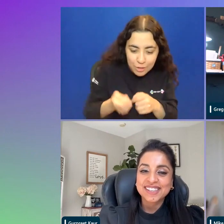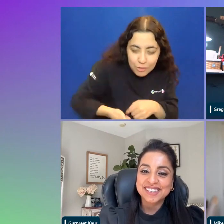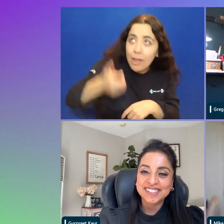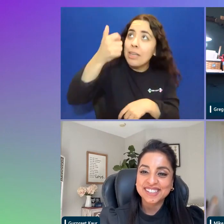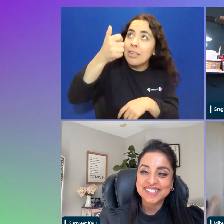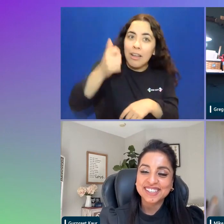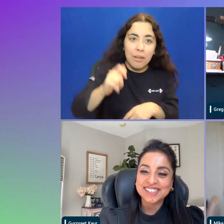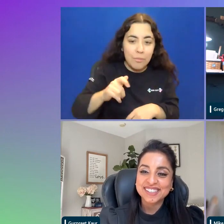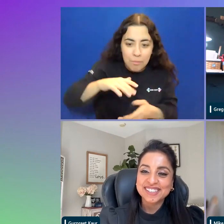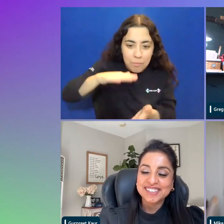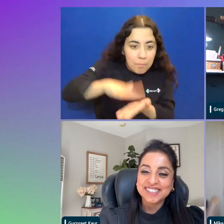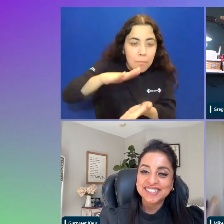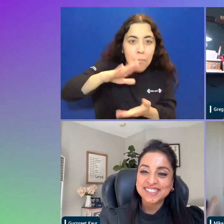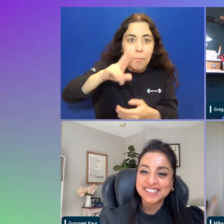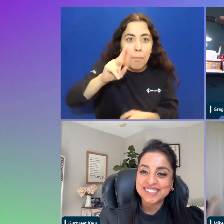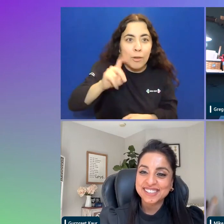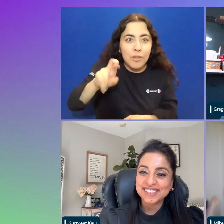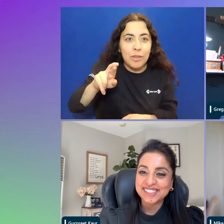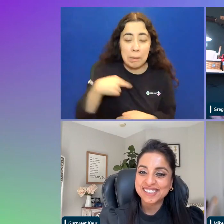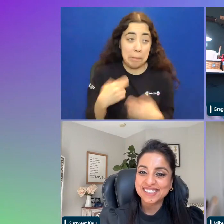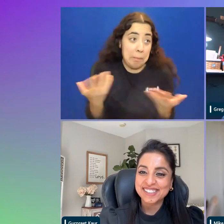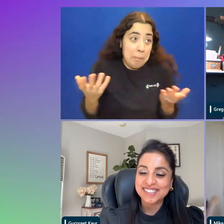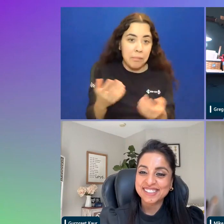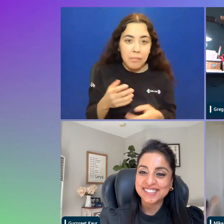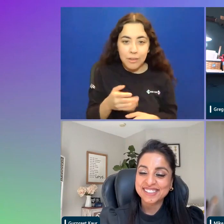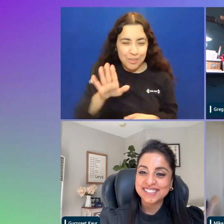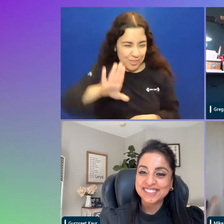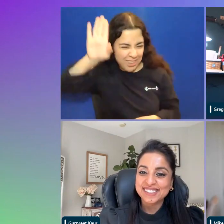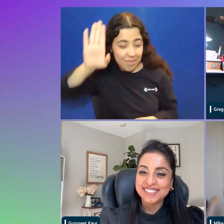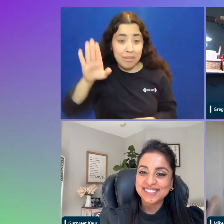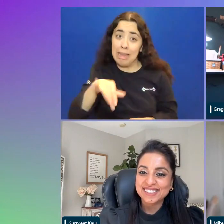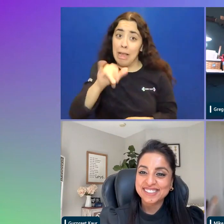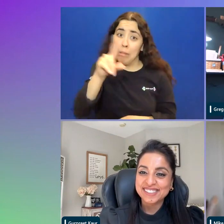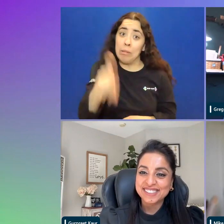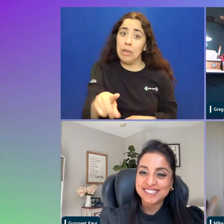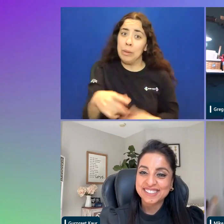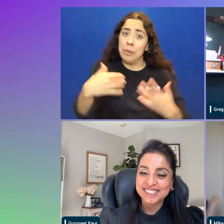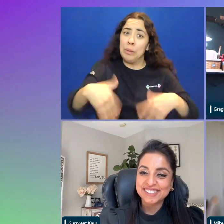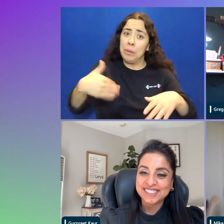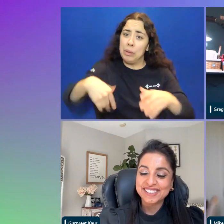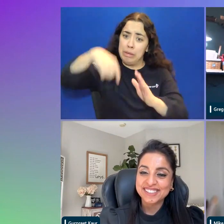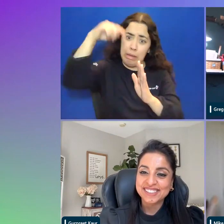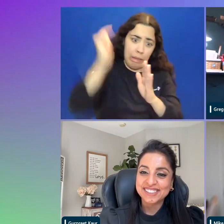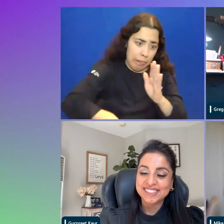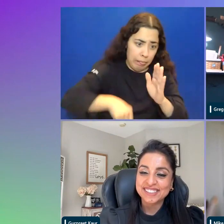buzzer. I guess raise your hand or something. But anyway Jen, go ahead. Now, this is a doozy of a question. We're not going to get